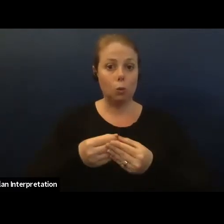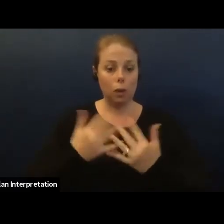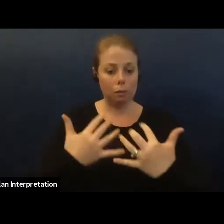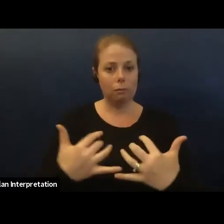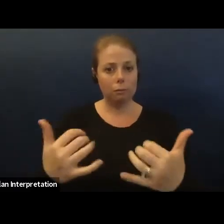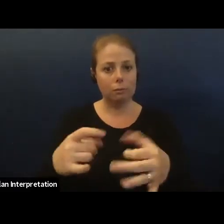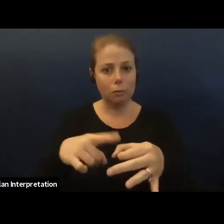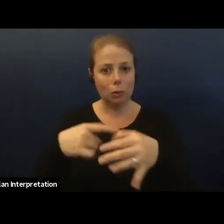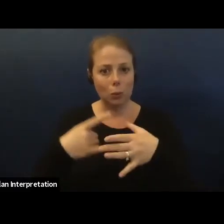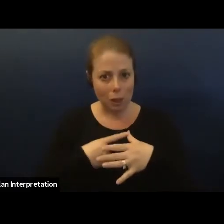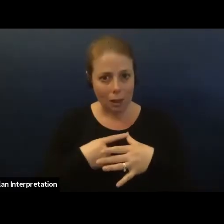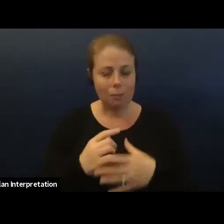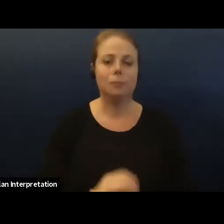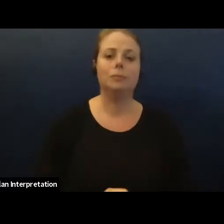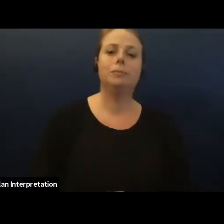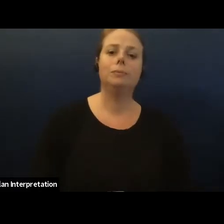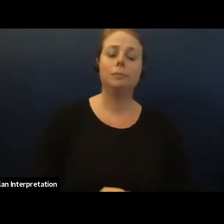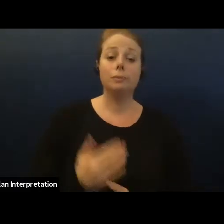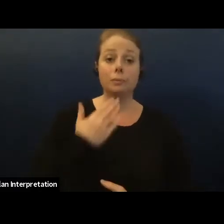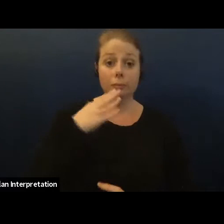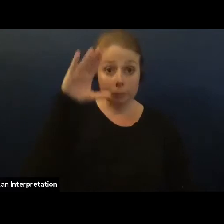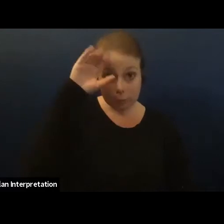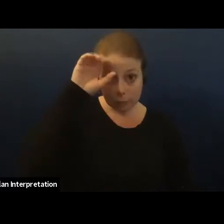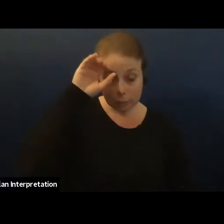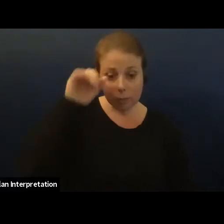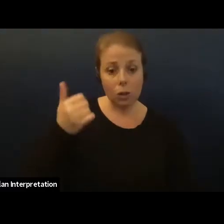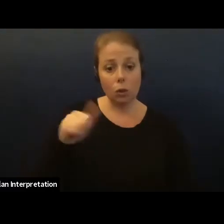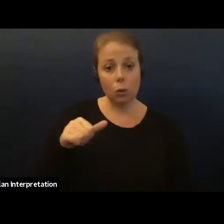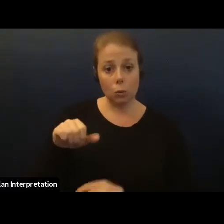please remember to use the Q&A function at the bottom of your screen to submit your